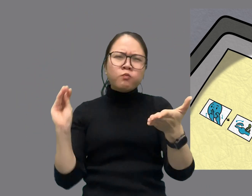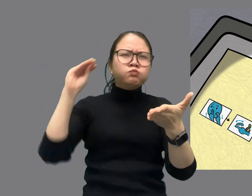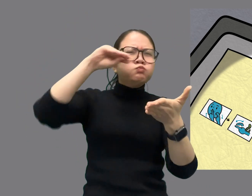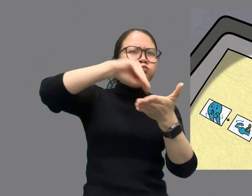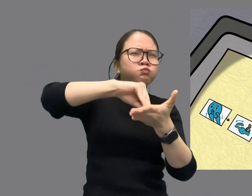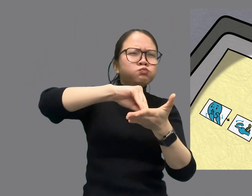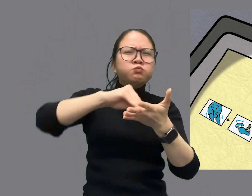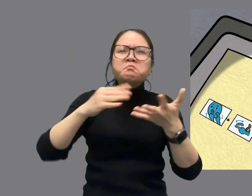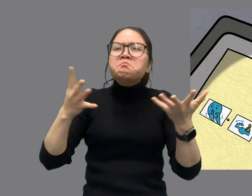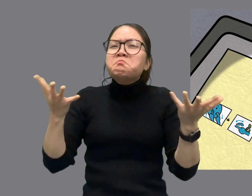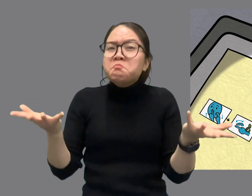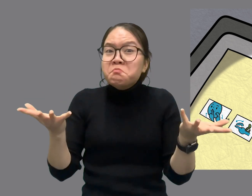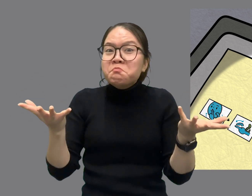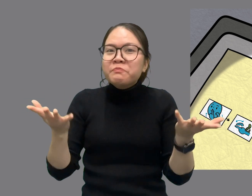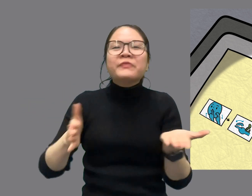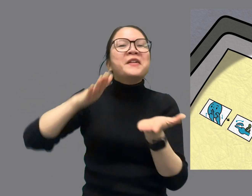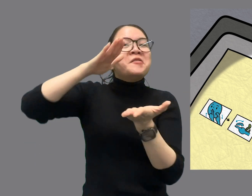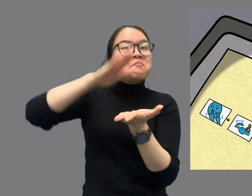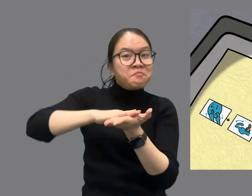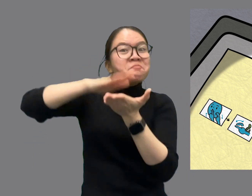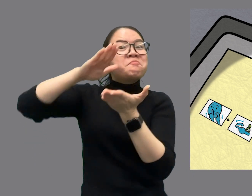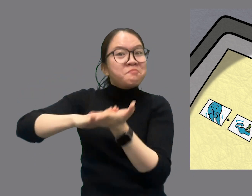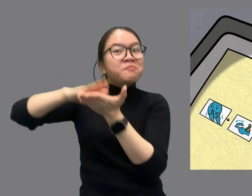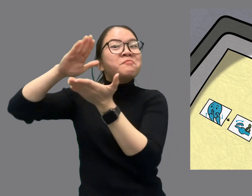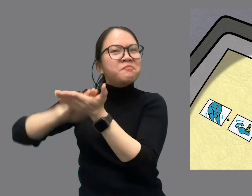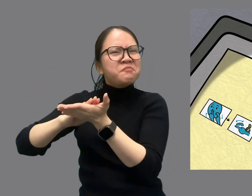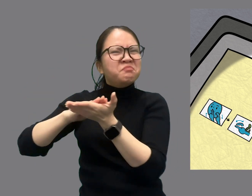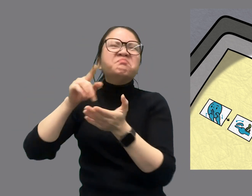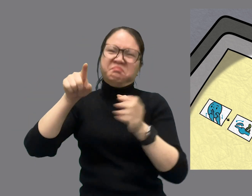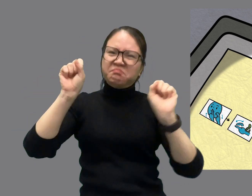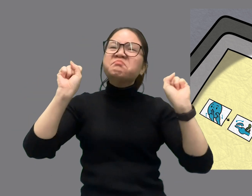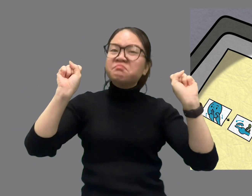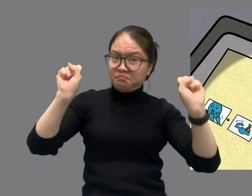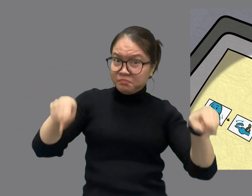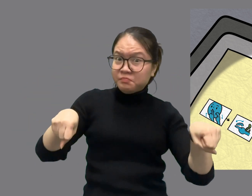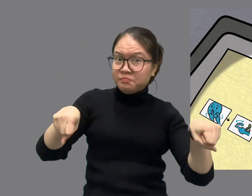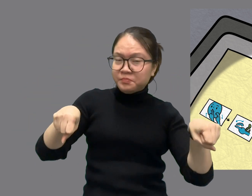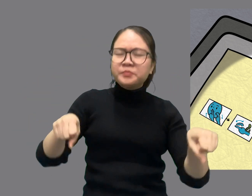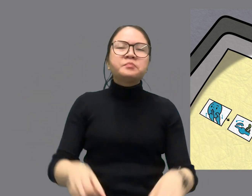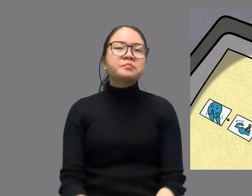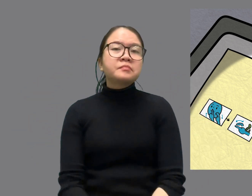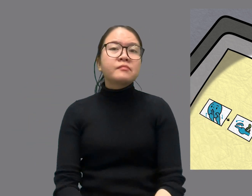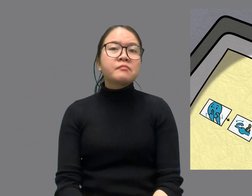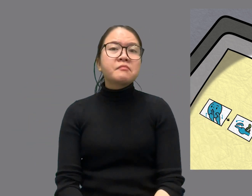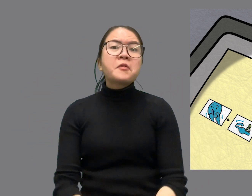language rhyme which utilizes the same handshape for the whole story. For example, a sign